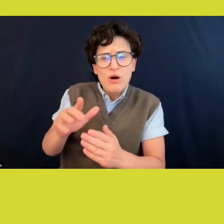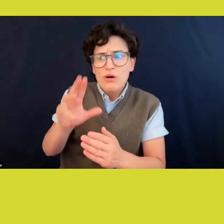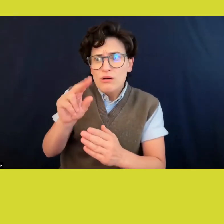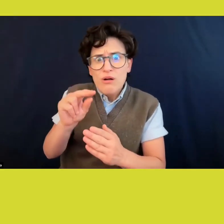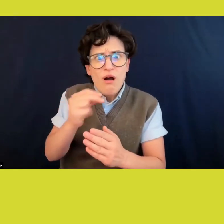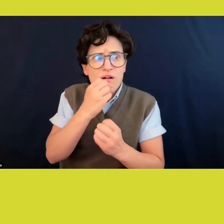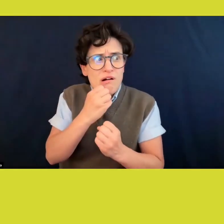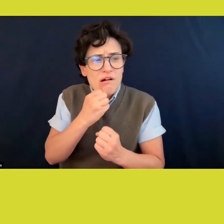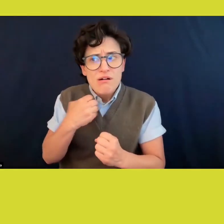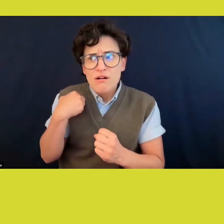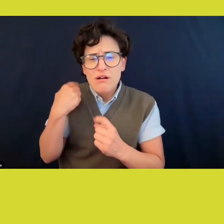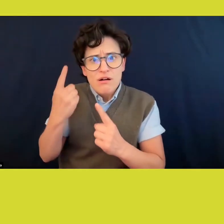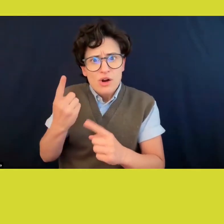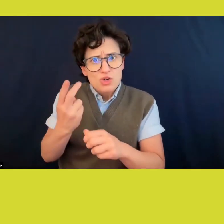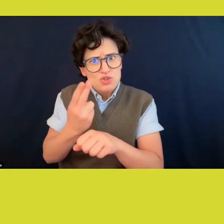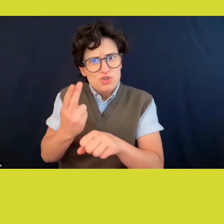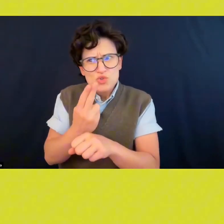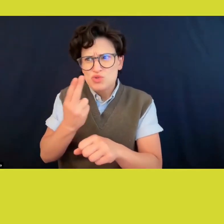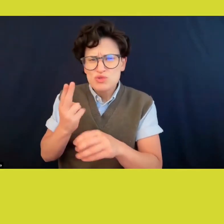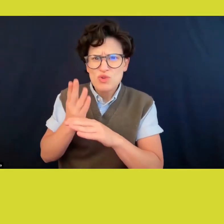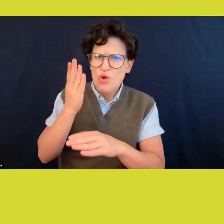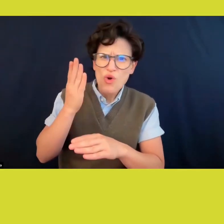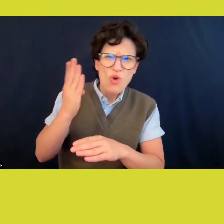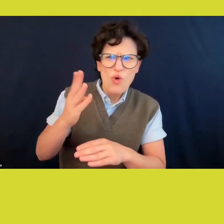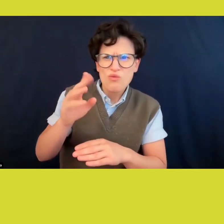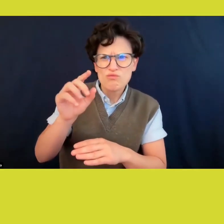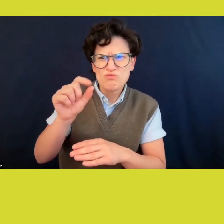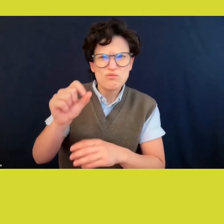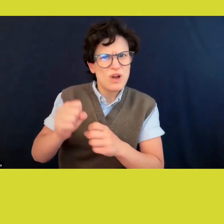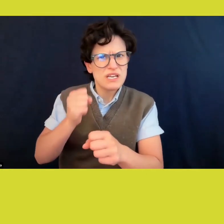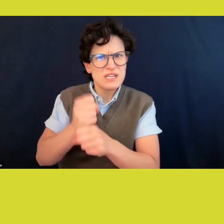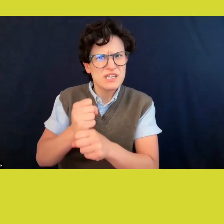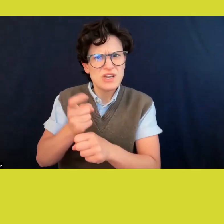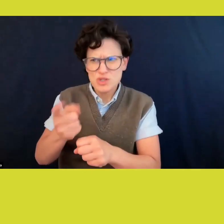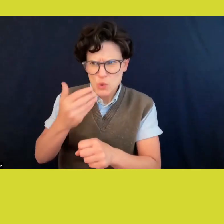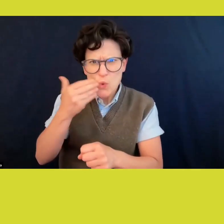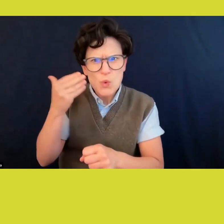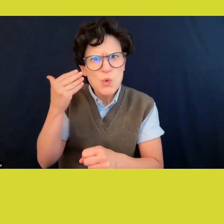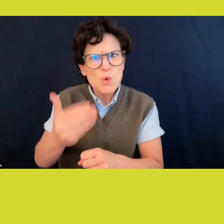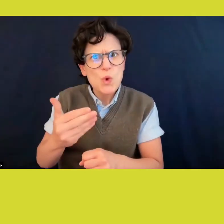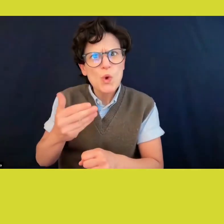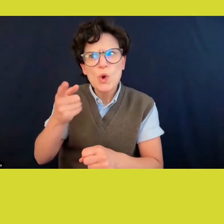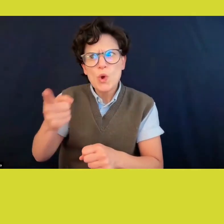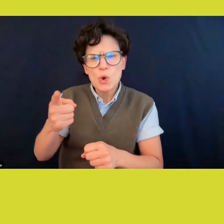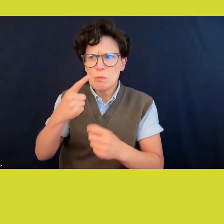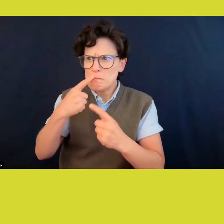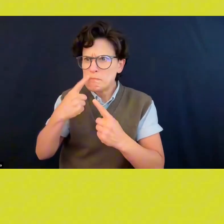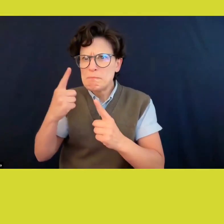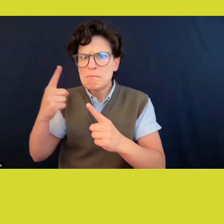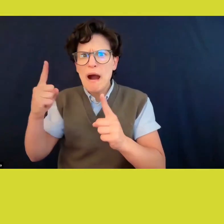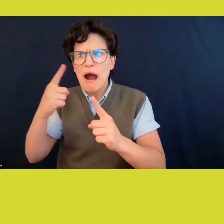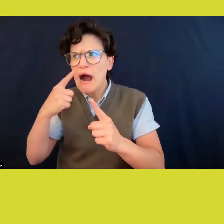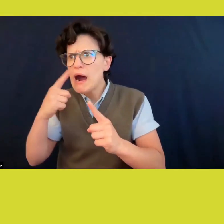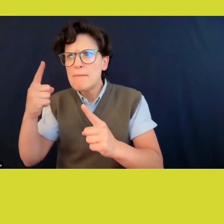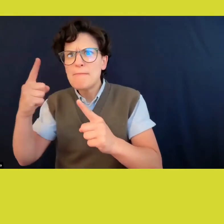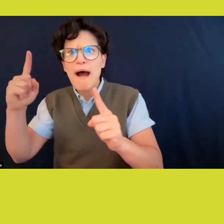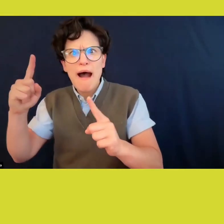more than a couple of decades now because of its success, actually several decades, because of its success in